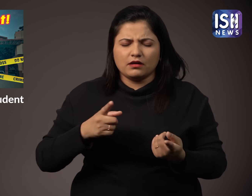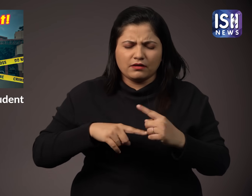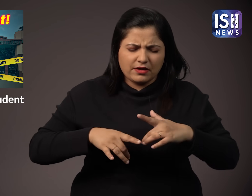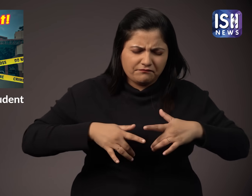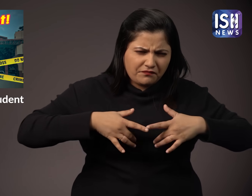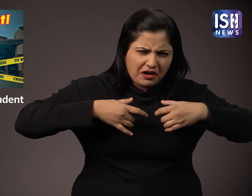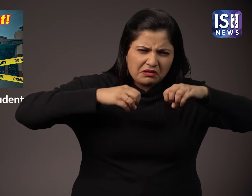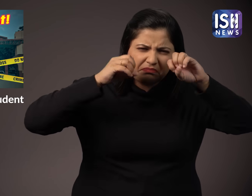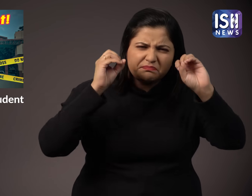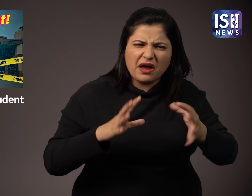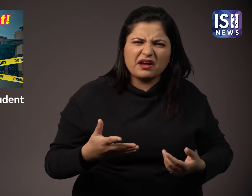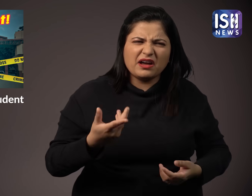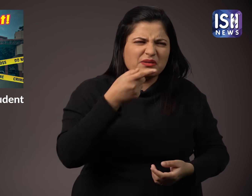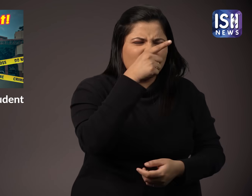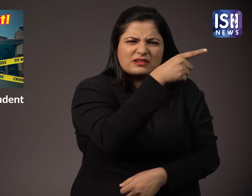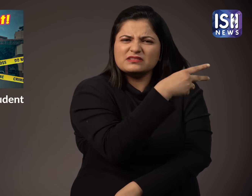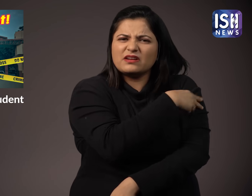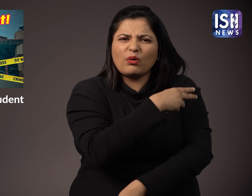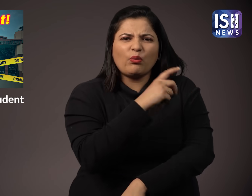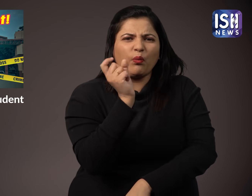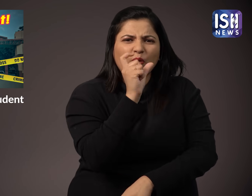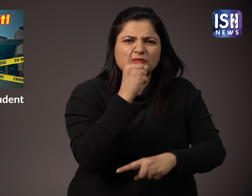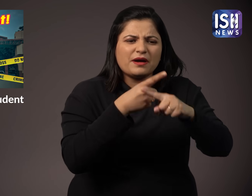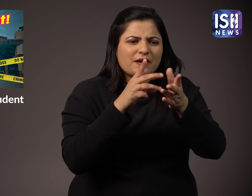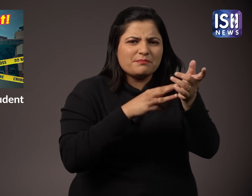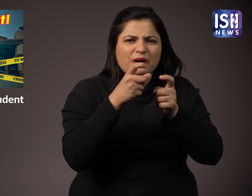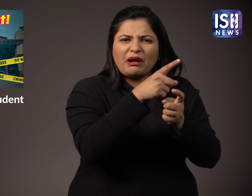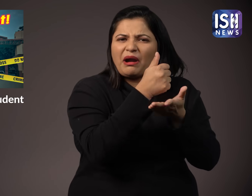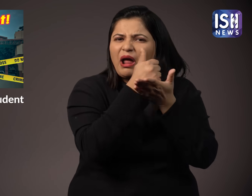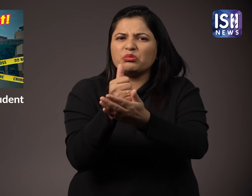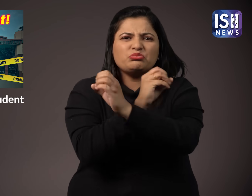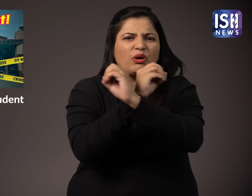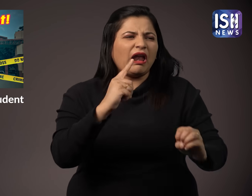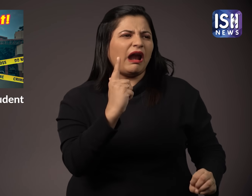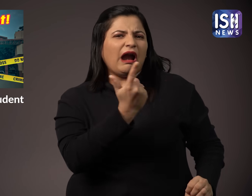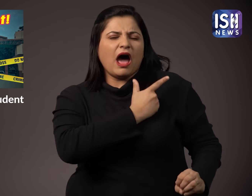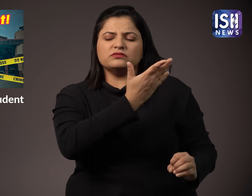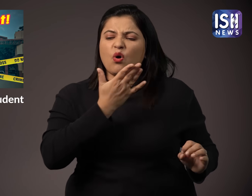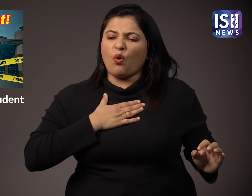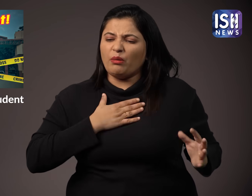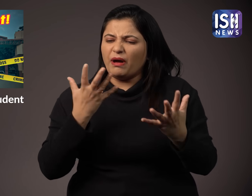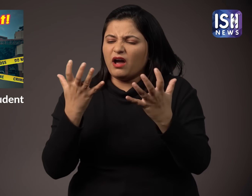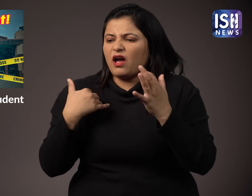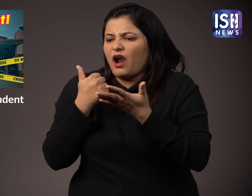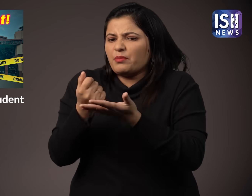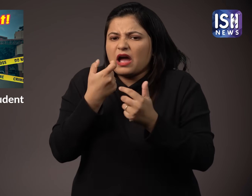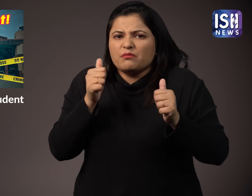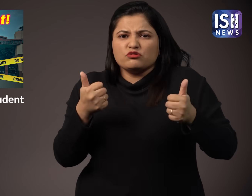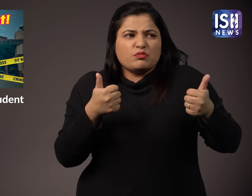A very terrible tragedy. His friends and students blamed the hospital, the institute and doctors for not providing aid at the right time.